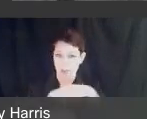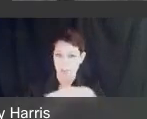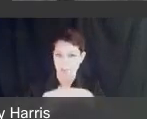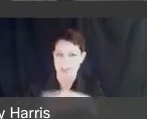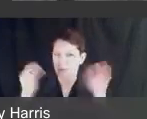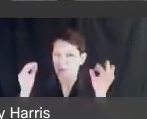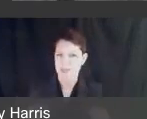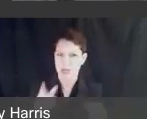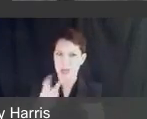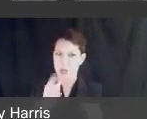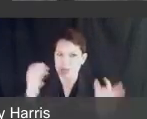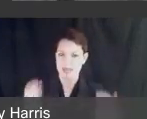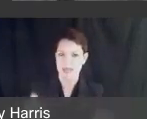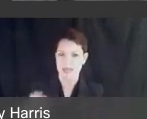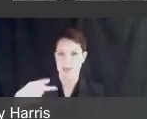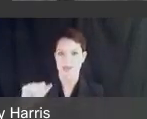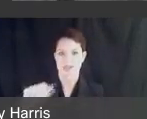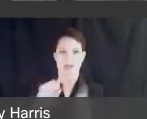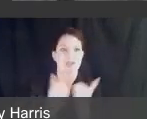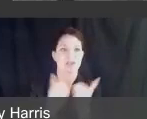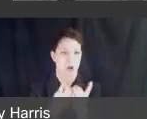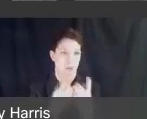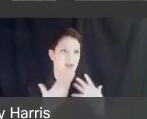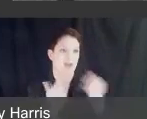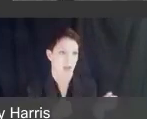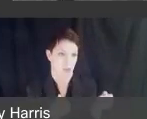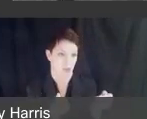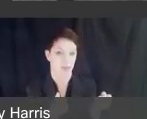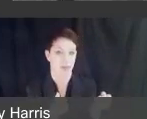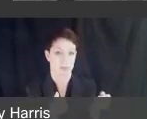[Commissioner Arkoosh] The Pennsylvania Department of Health determines the